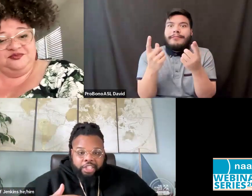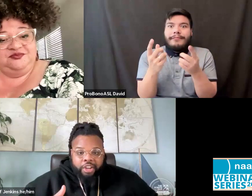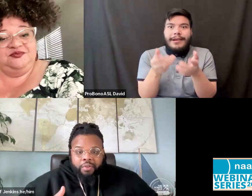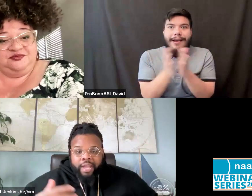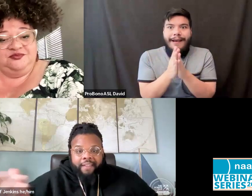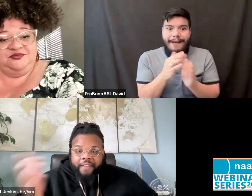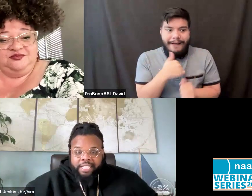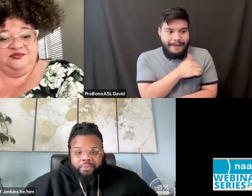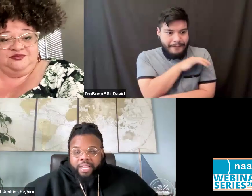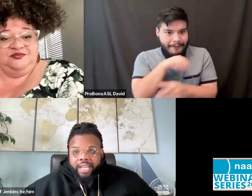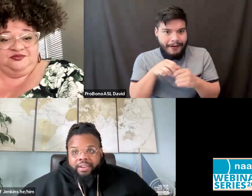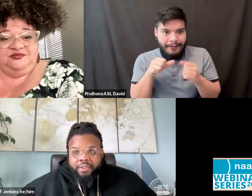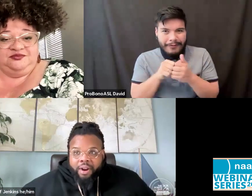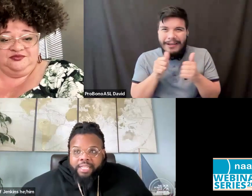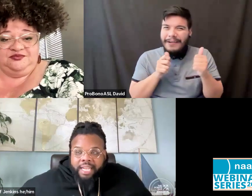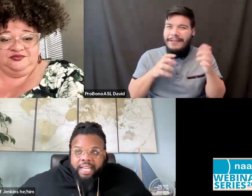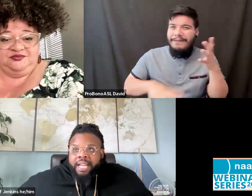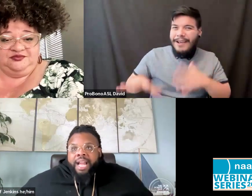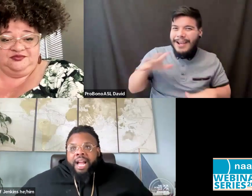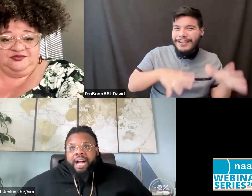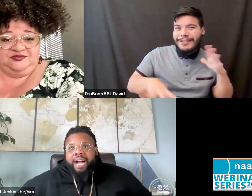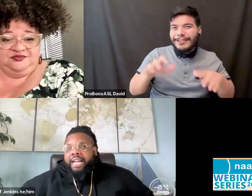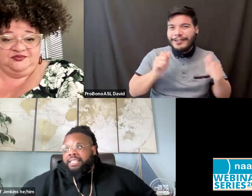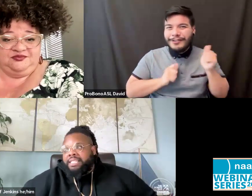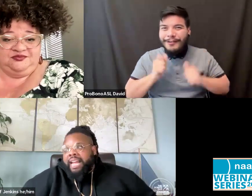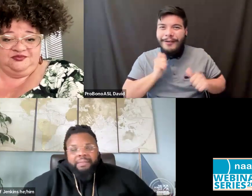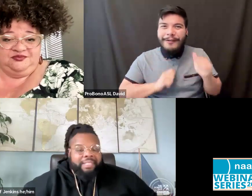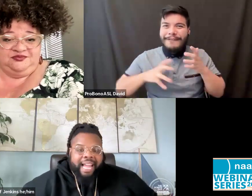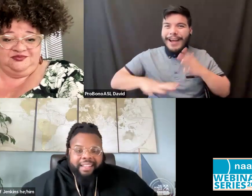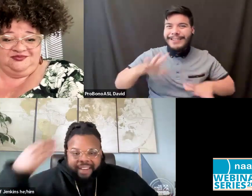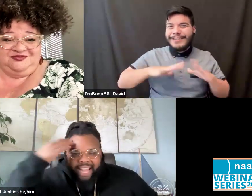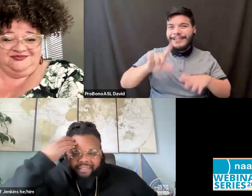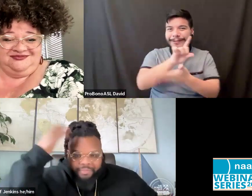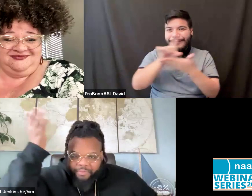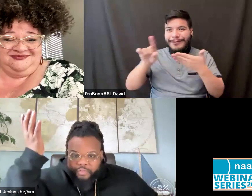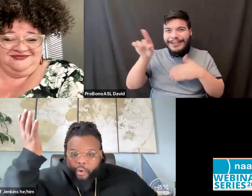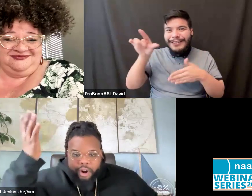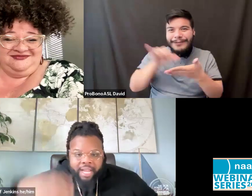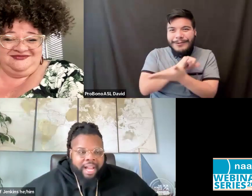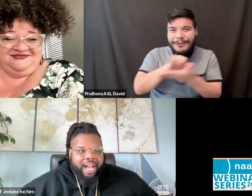show at Fashion Week in New York City. I just, I was, like, quite floored.